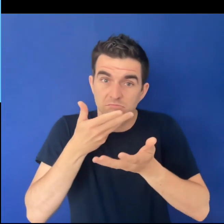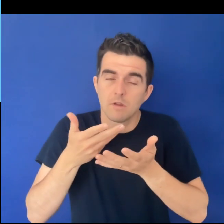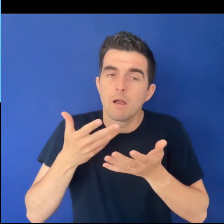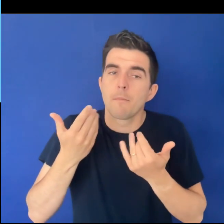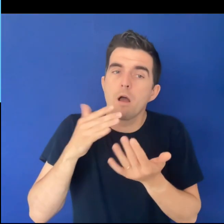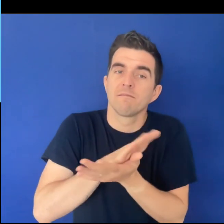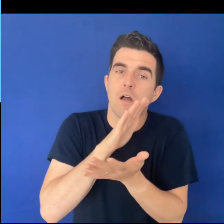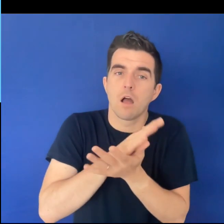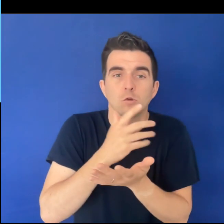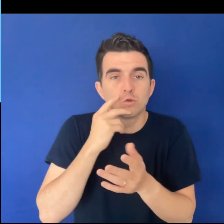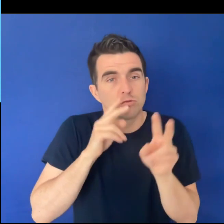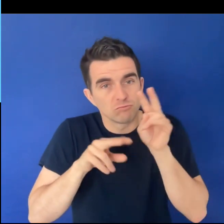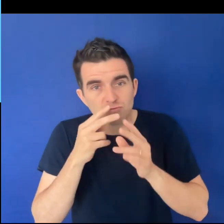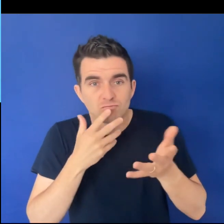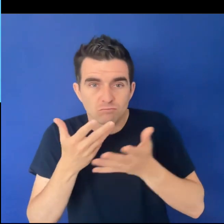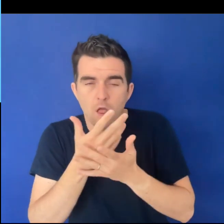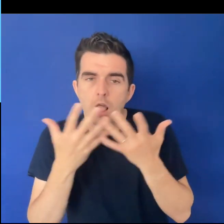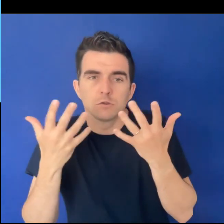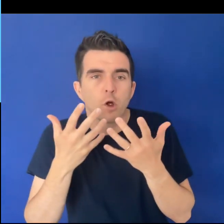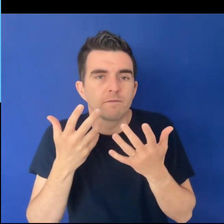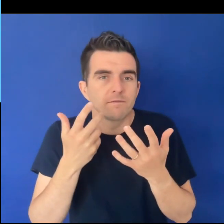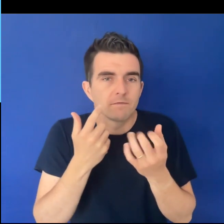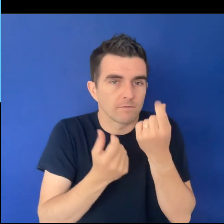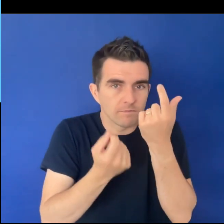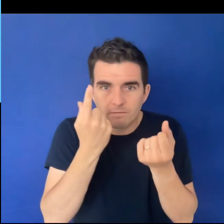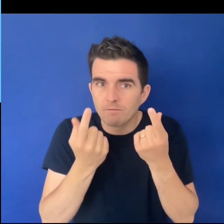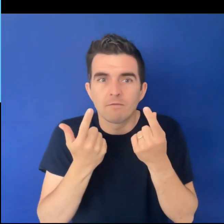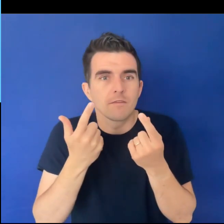with a lot of animations and effects. However, we know this can make the